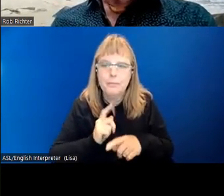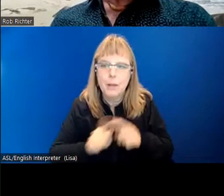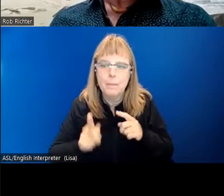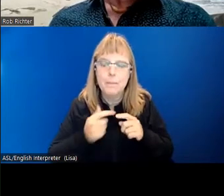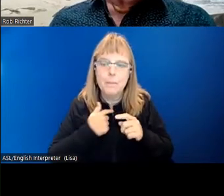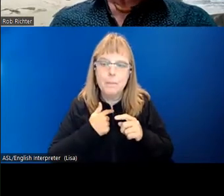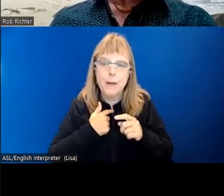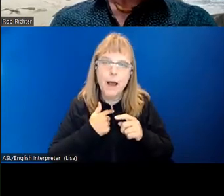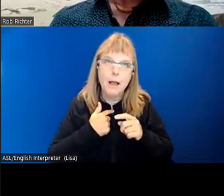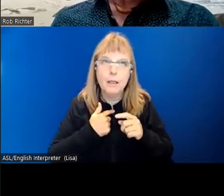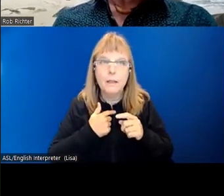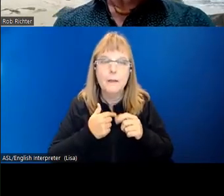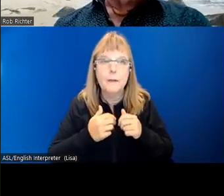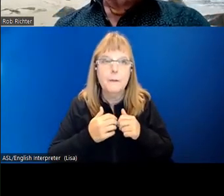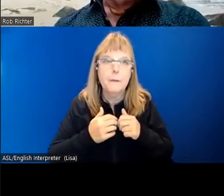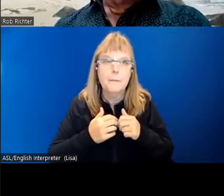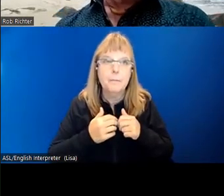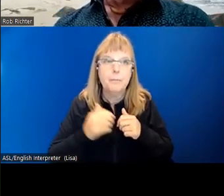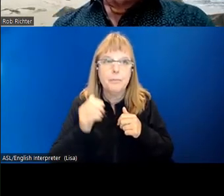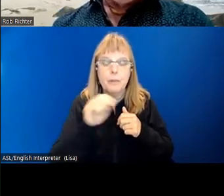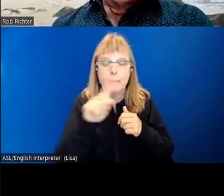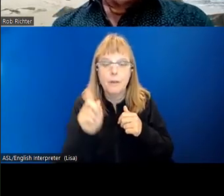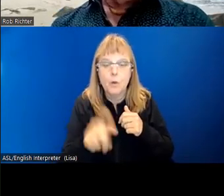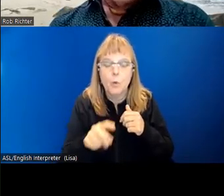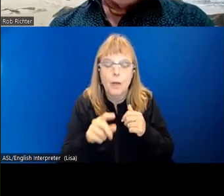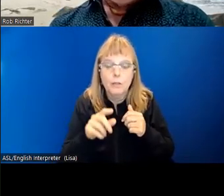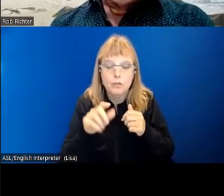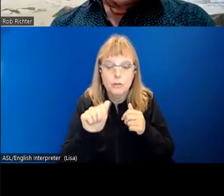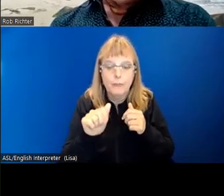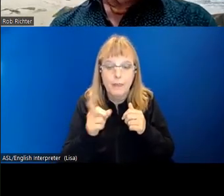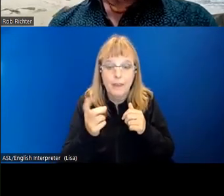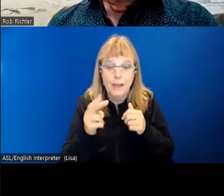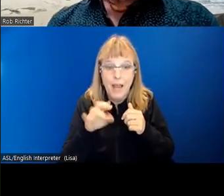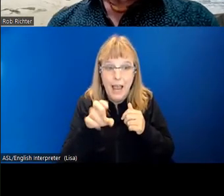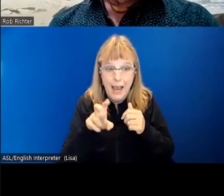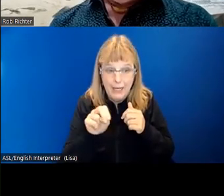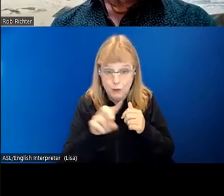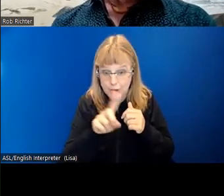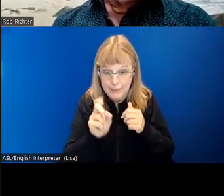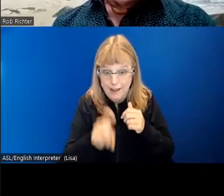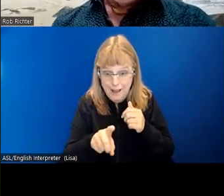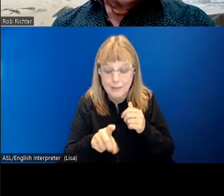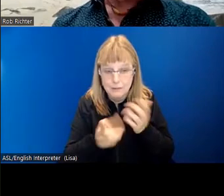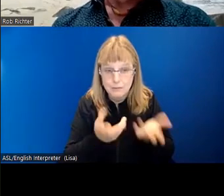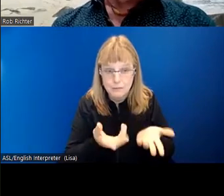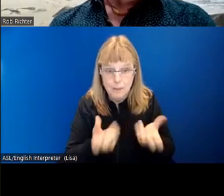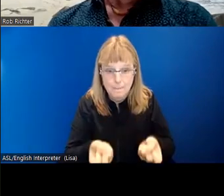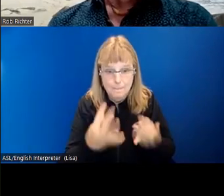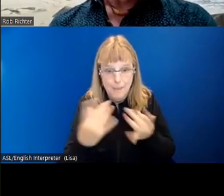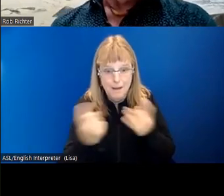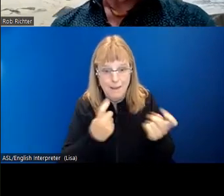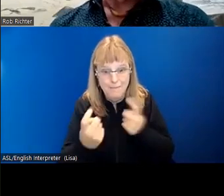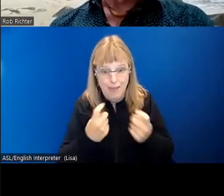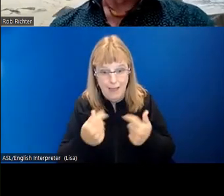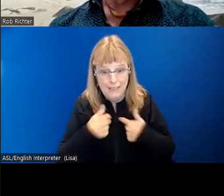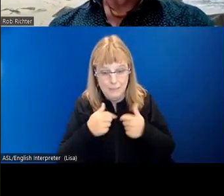And the question that Adrienne posed is, many artists have asked me, and I don't have a good answer,